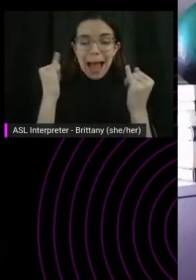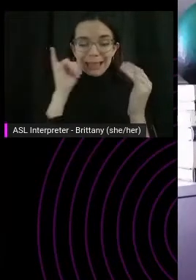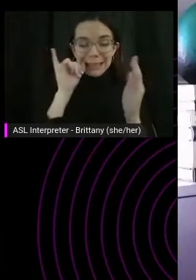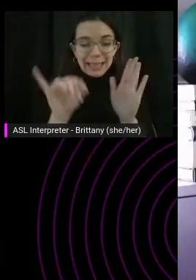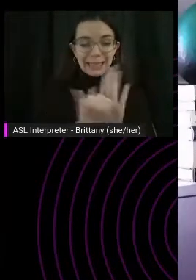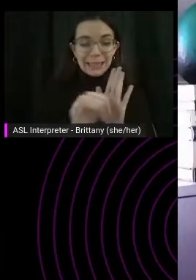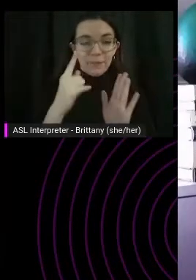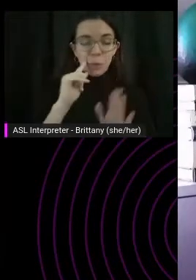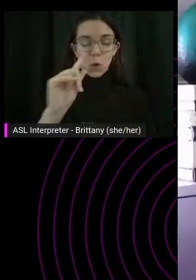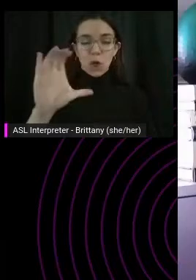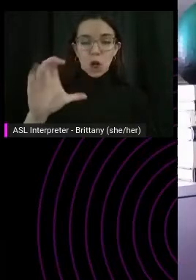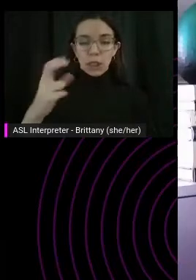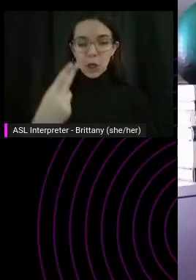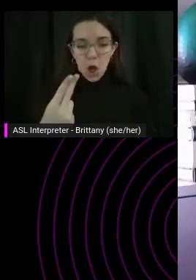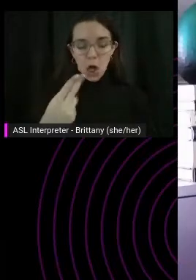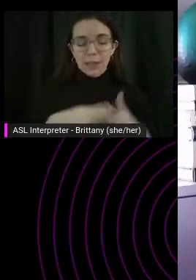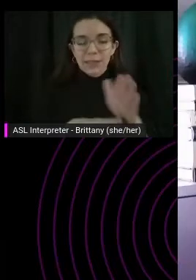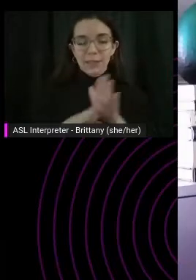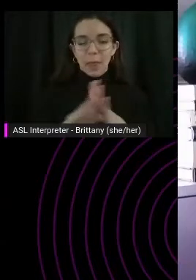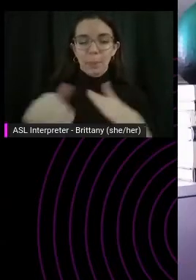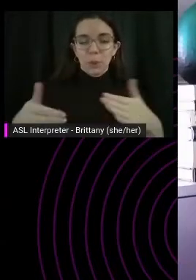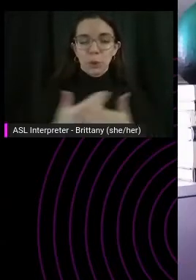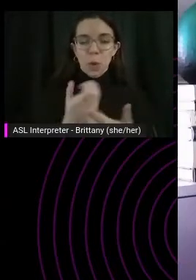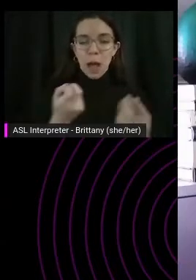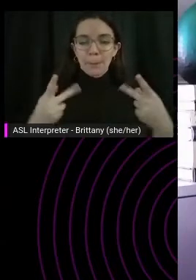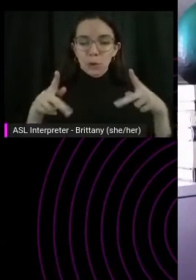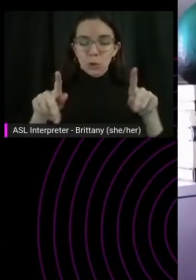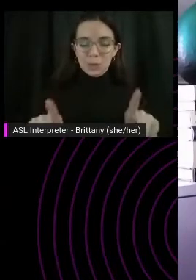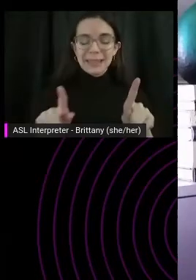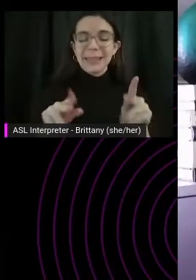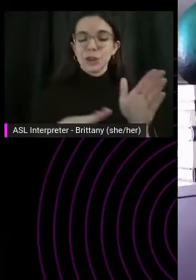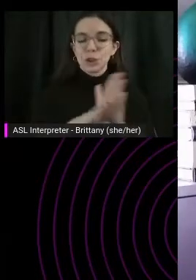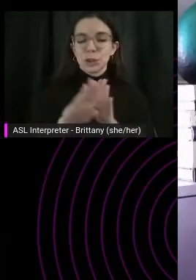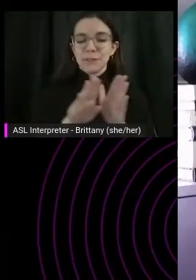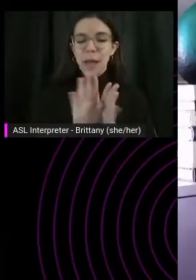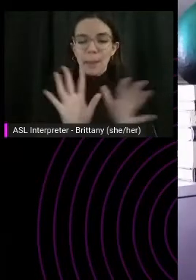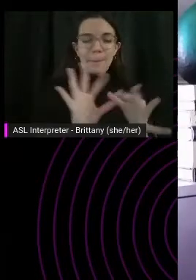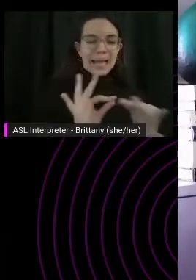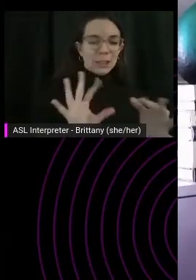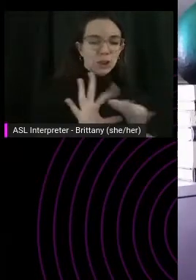storytelling, and a finely-tuned strategy to bring the new brand to life.